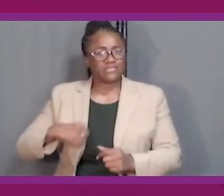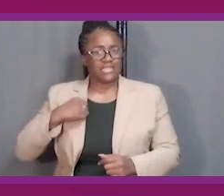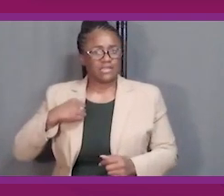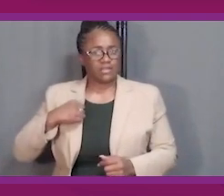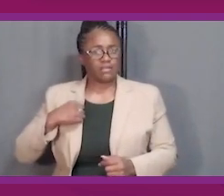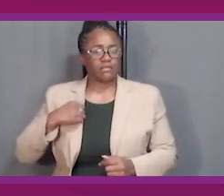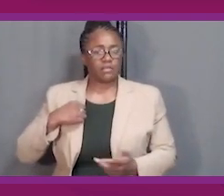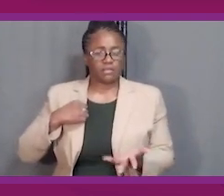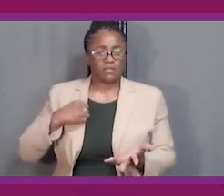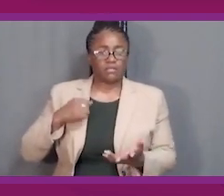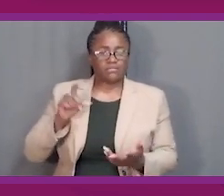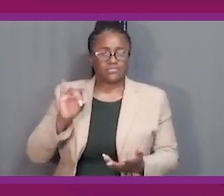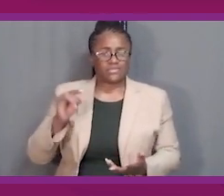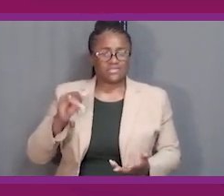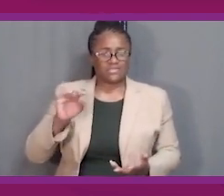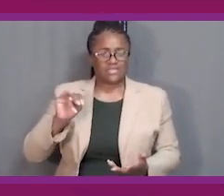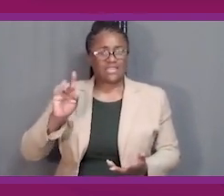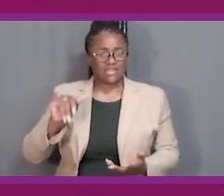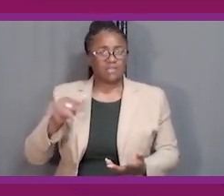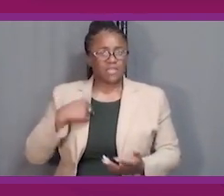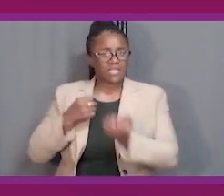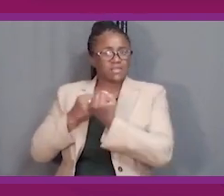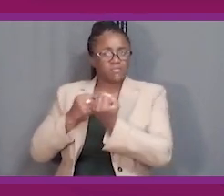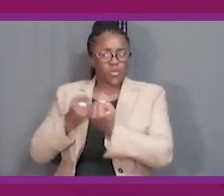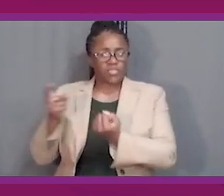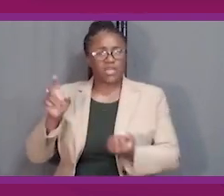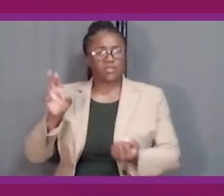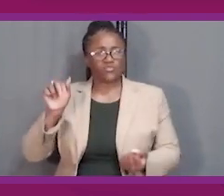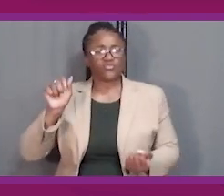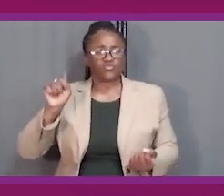Yeah, I would just say from the work that we are doing, hearing from the people with